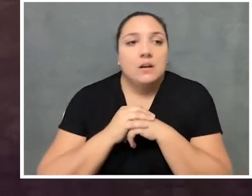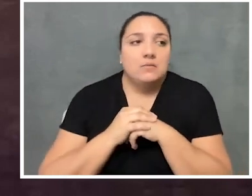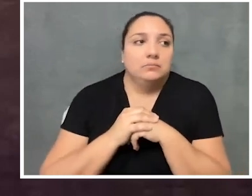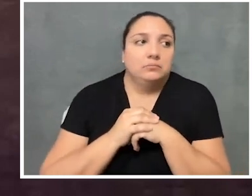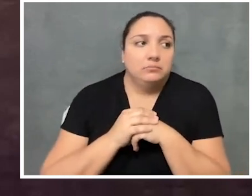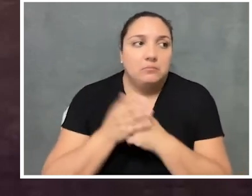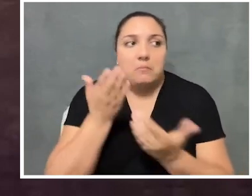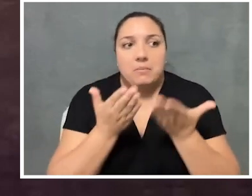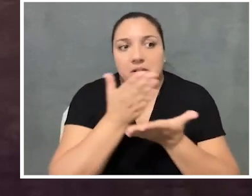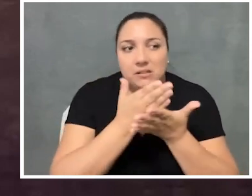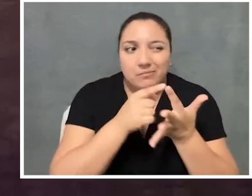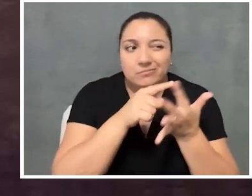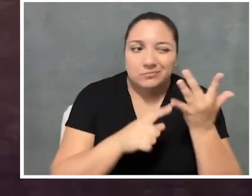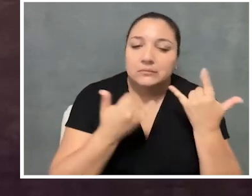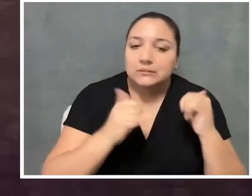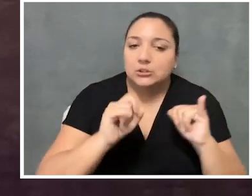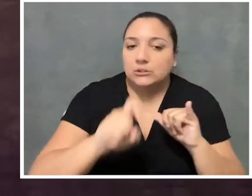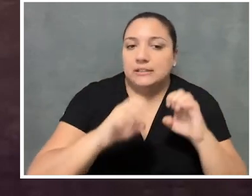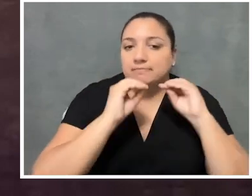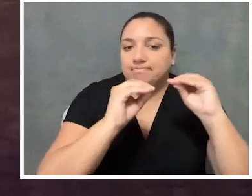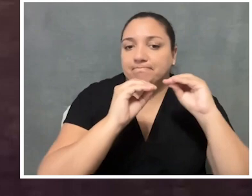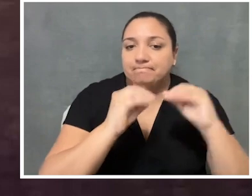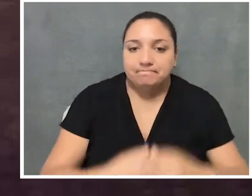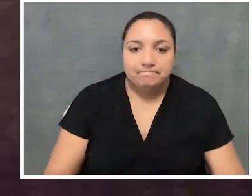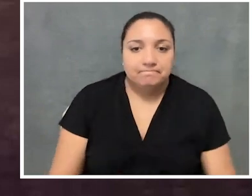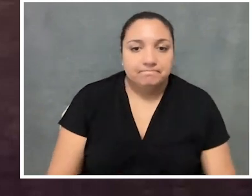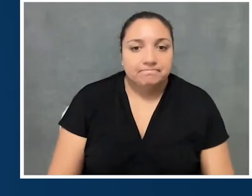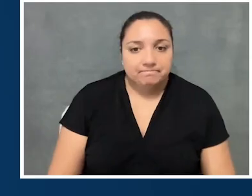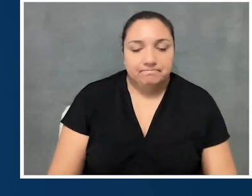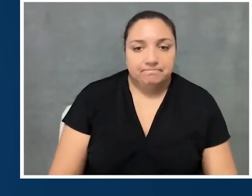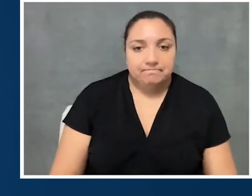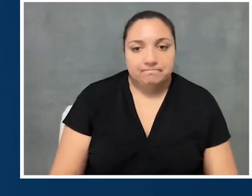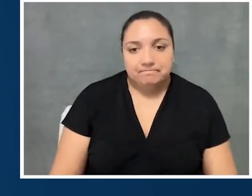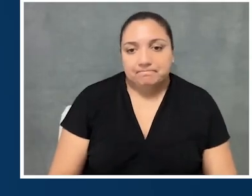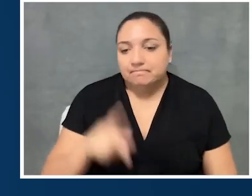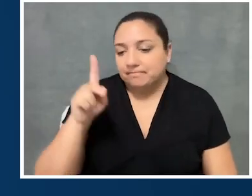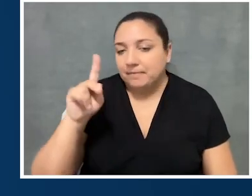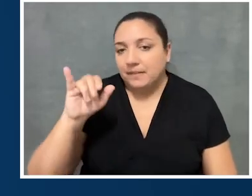or some that really still need a lot of education? Yeah, I mean,